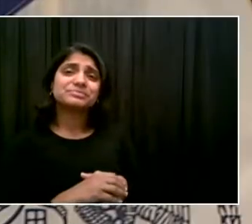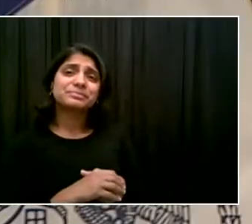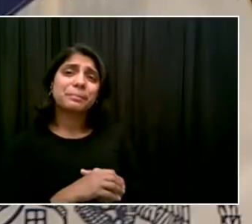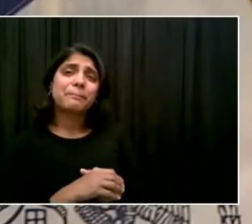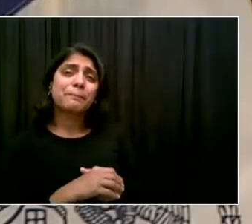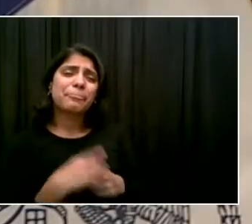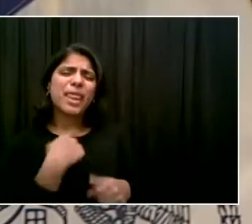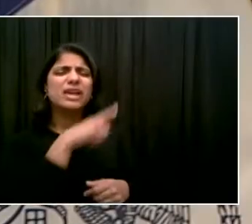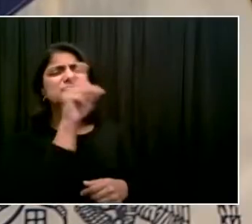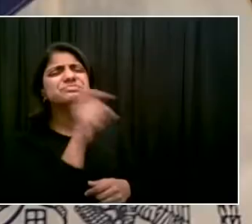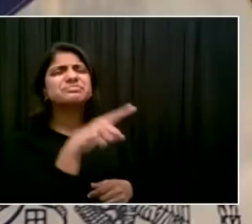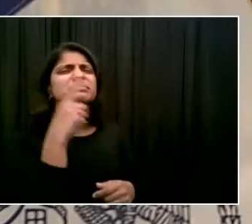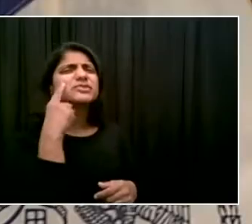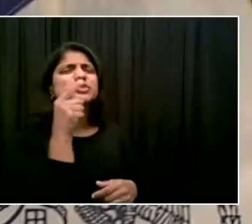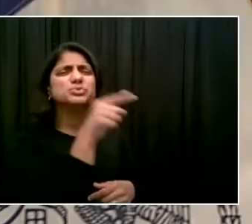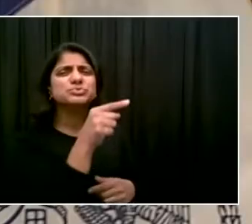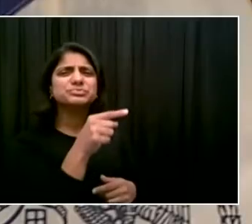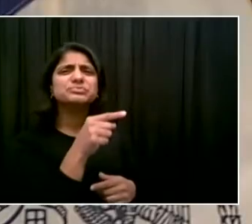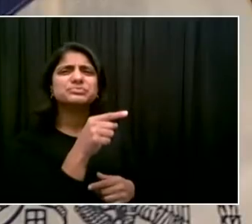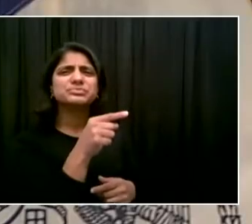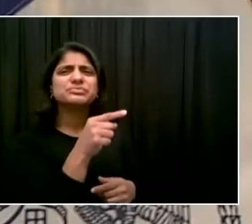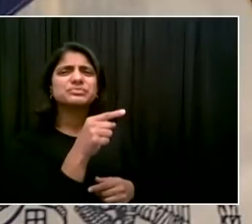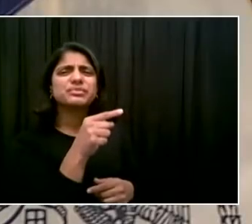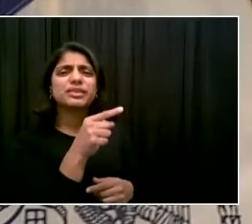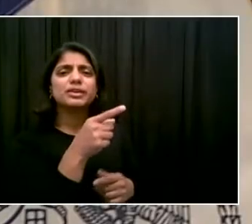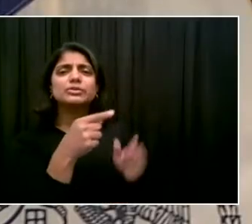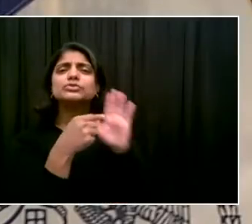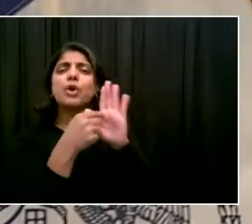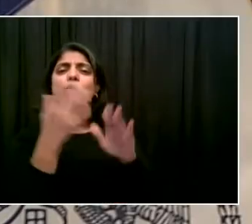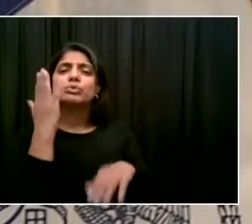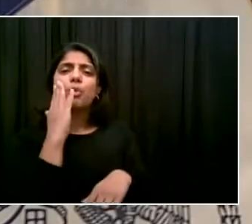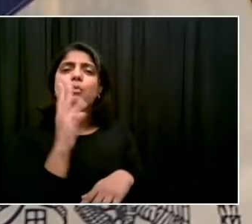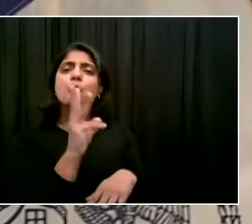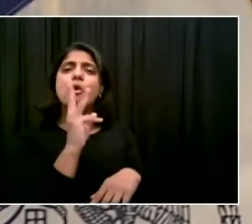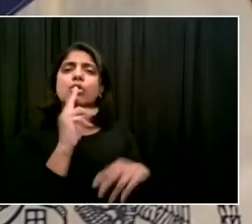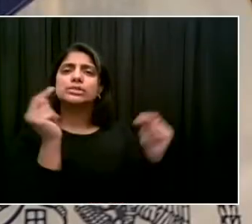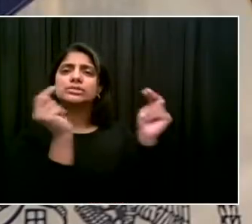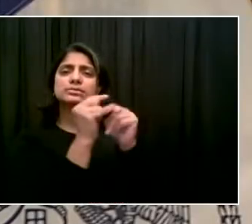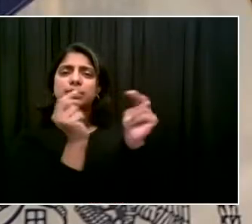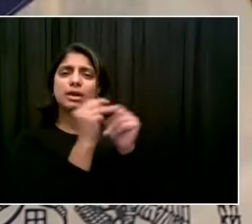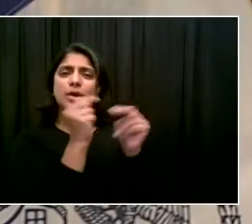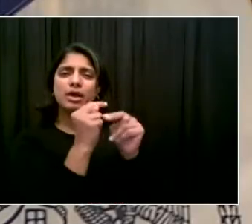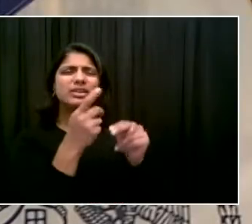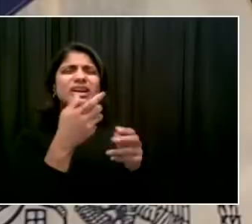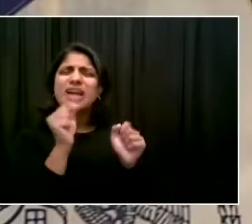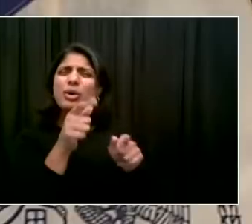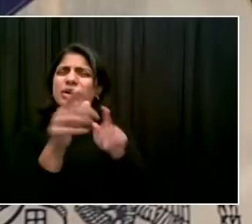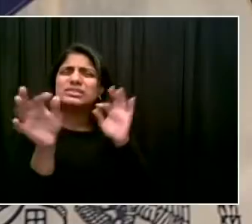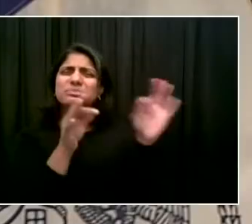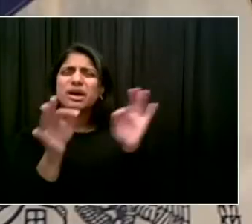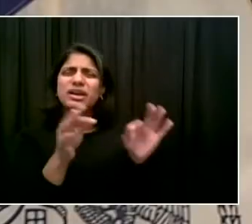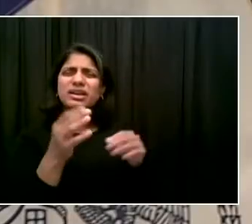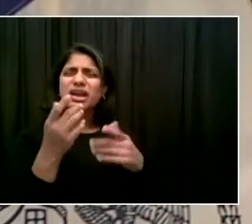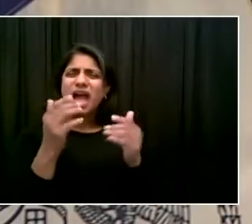MY QUESTION IS, YOU PUT UP A SLIDE WHICH REALLY WASN'T EFFICIENT